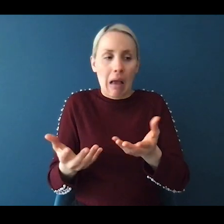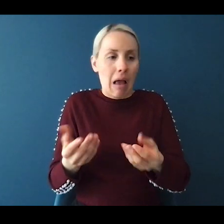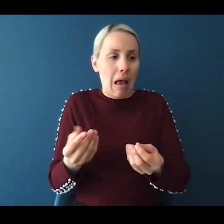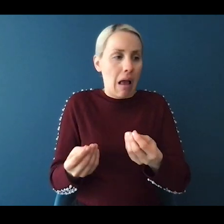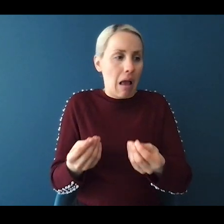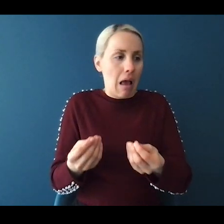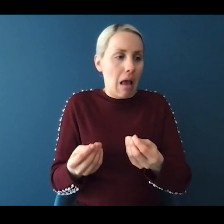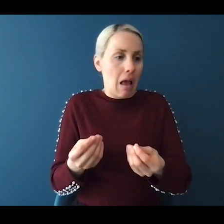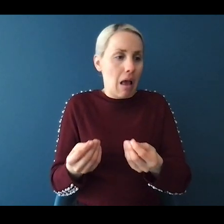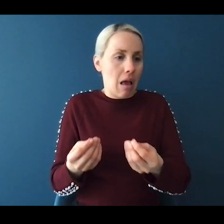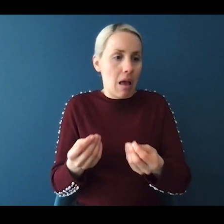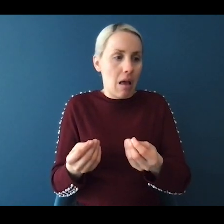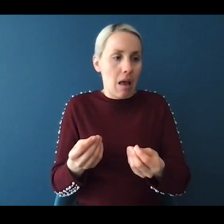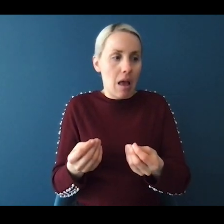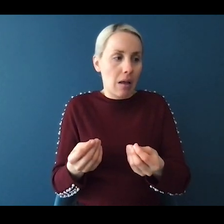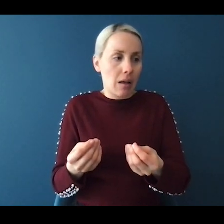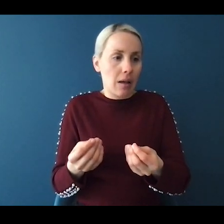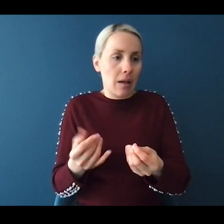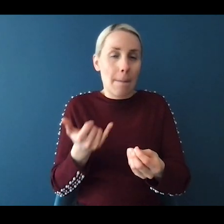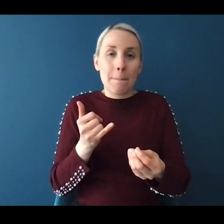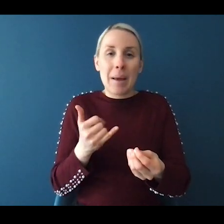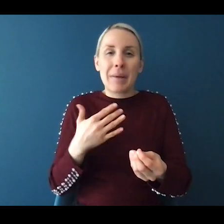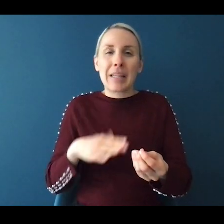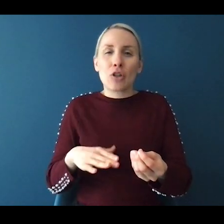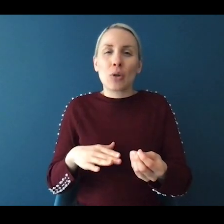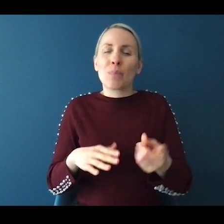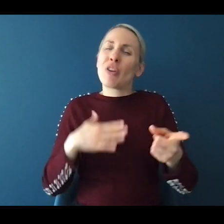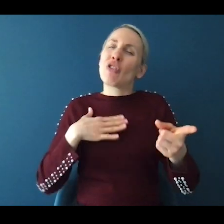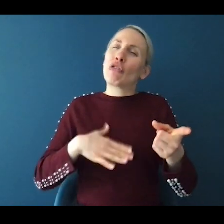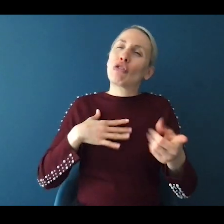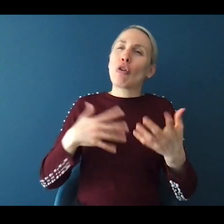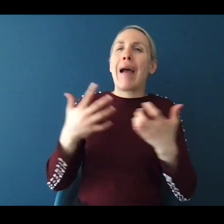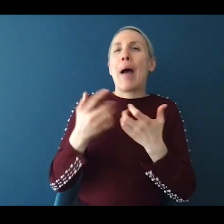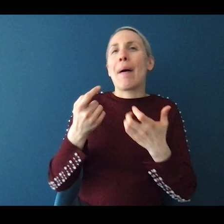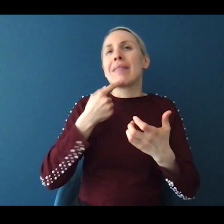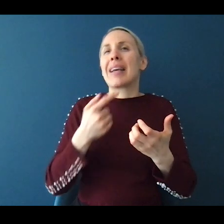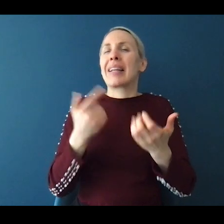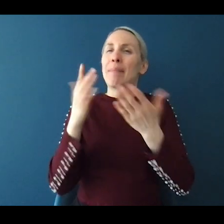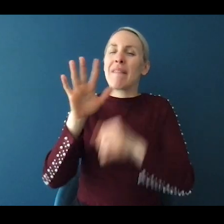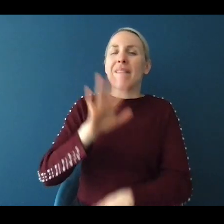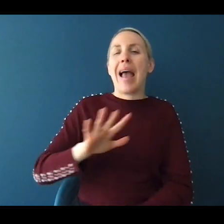artists applying might need to give reassurance that it's possible that sounds quite abstract actually but I’m thinking around some of